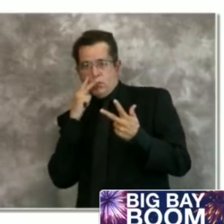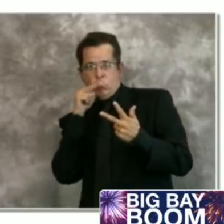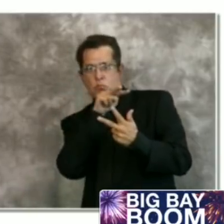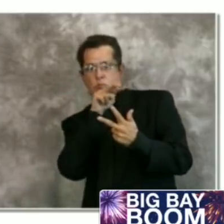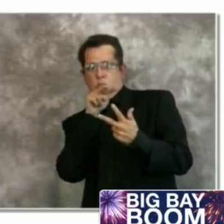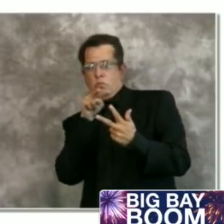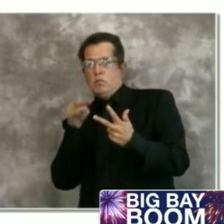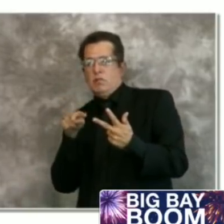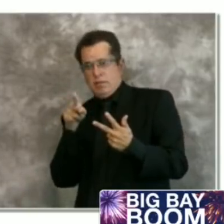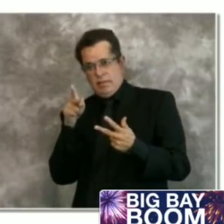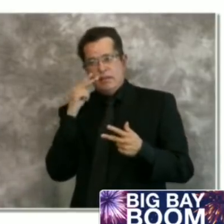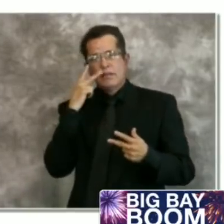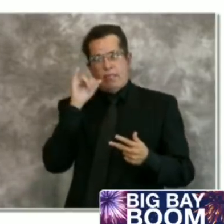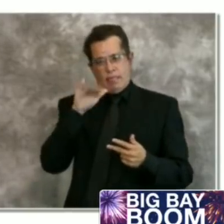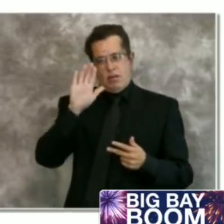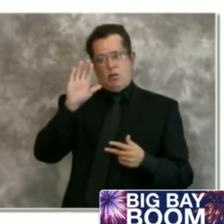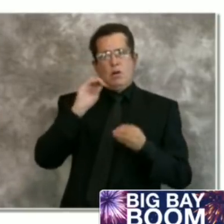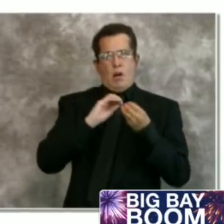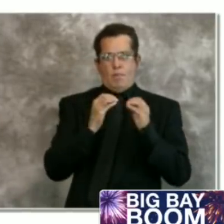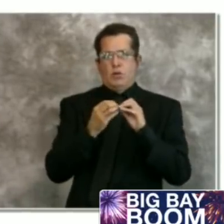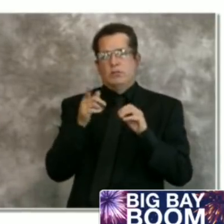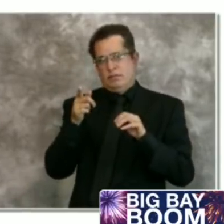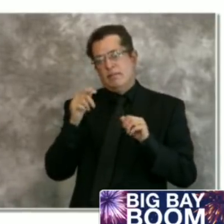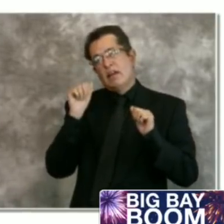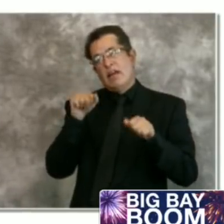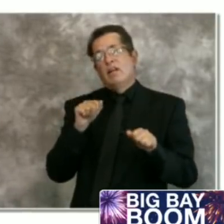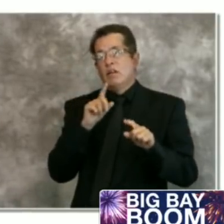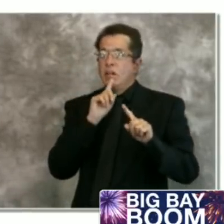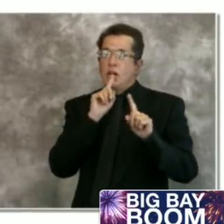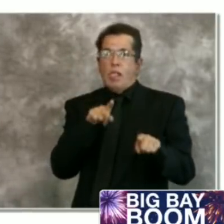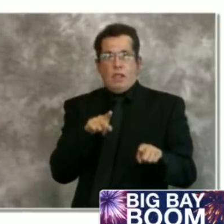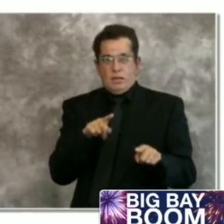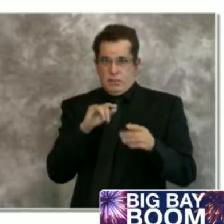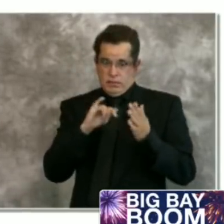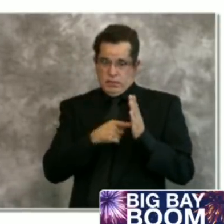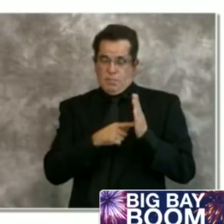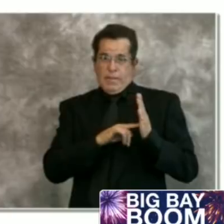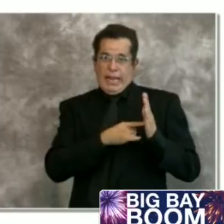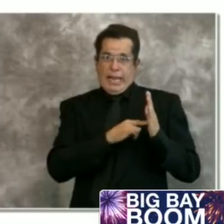OF ALL CASES AND 40 TO 49 IS 15% OF ALL CASES AND AS YOU